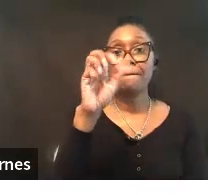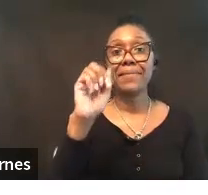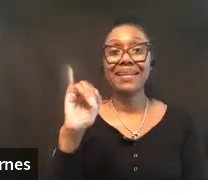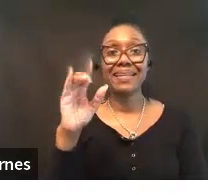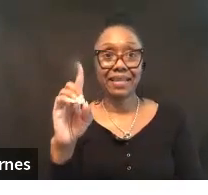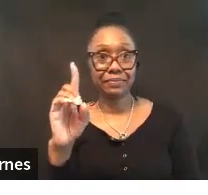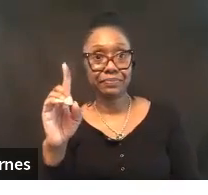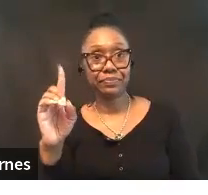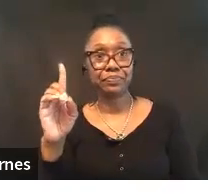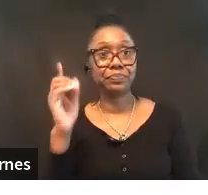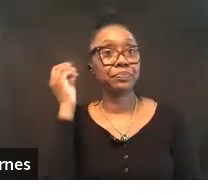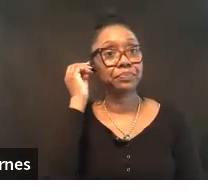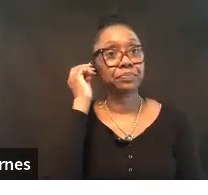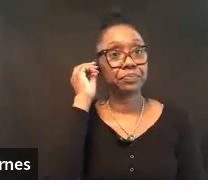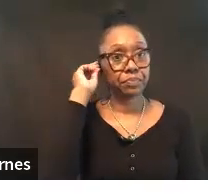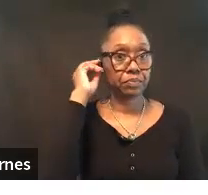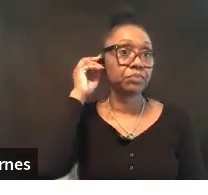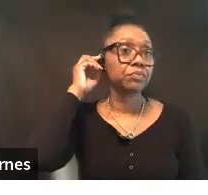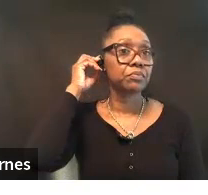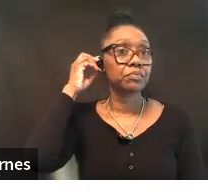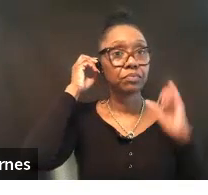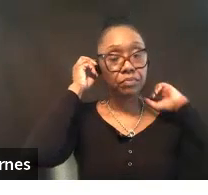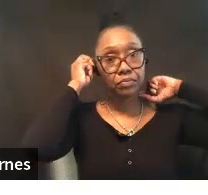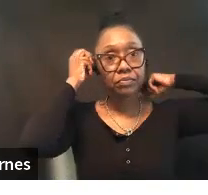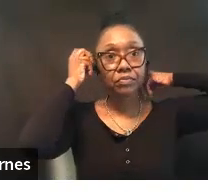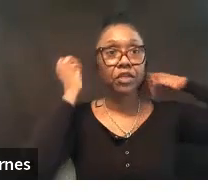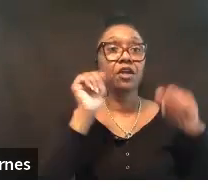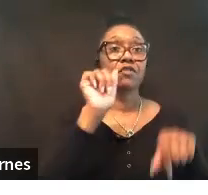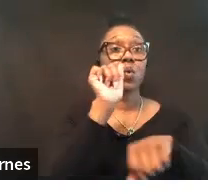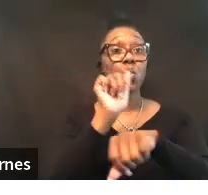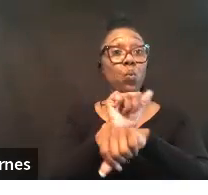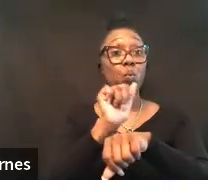Working centers. There are working standards for both the SSI program and the Social Security Disability Program.